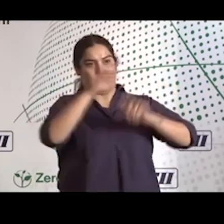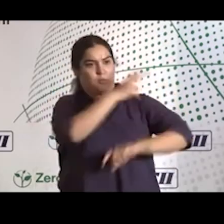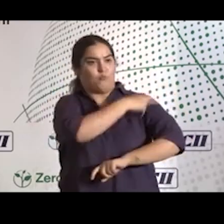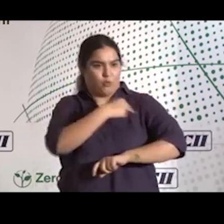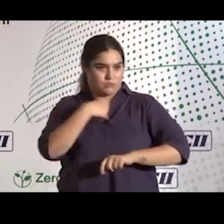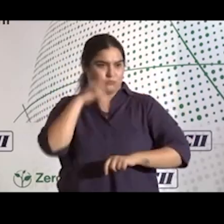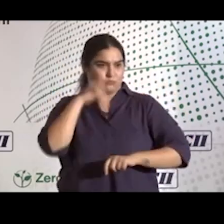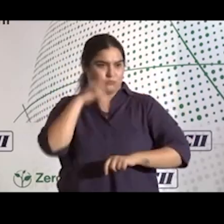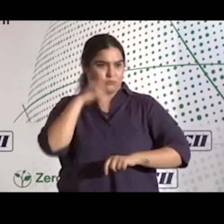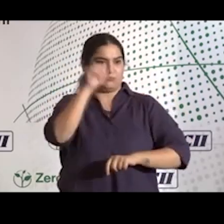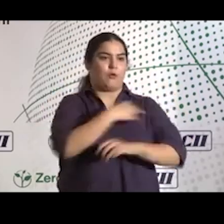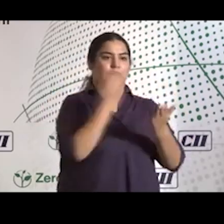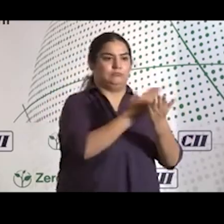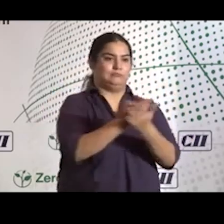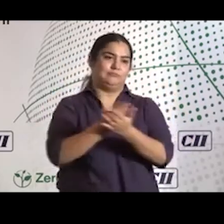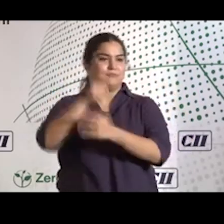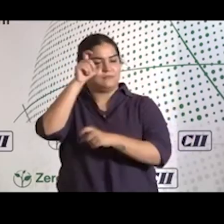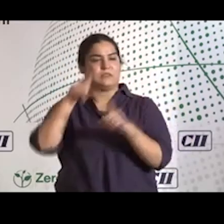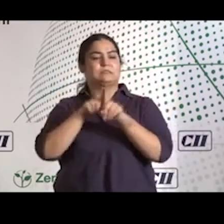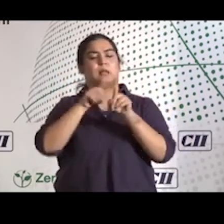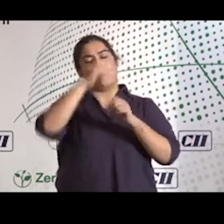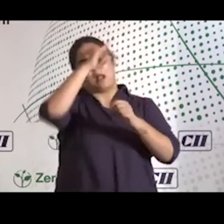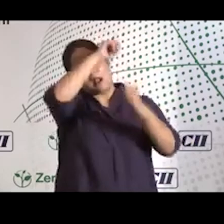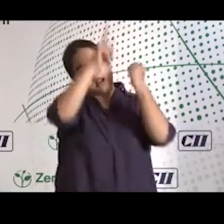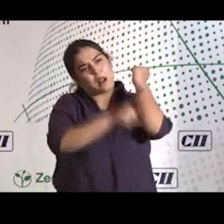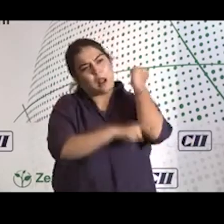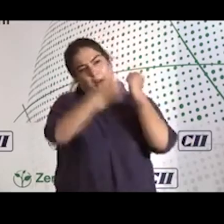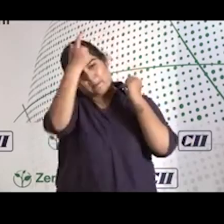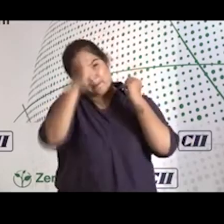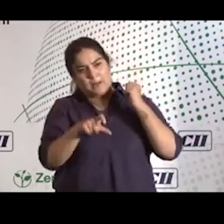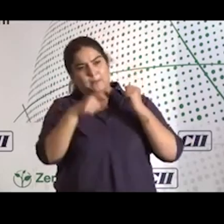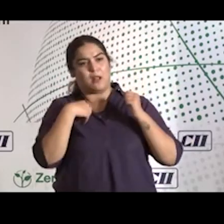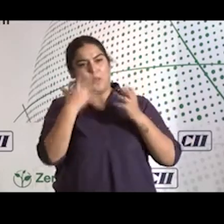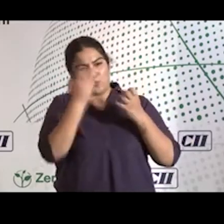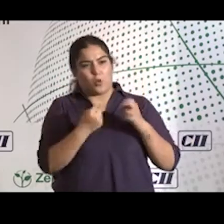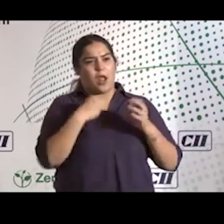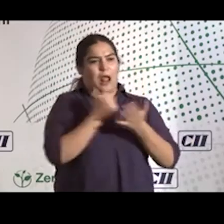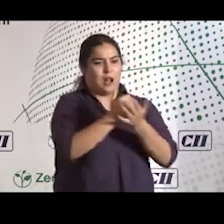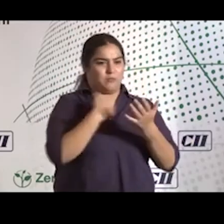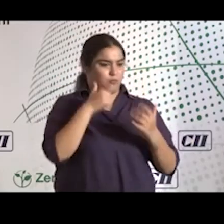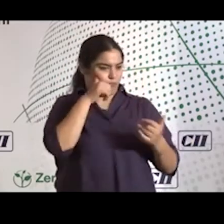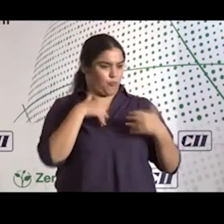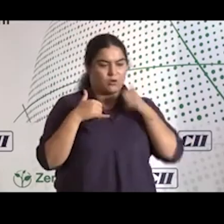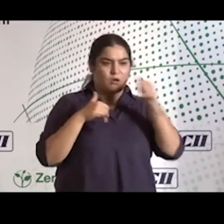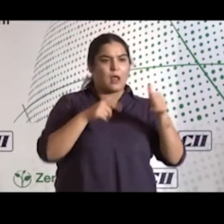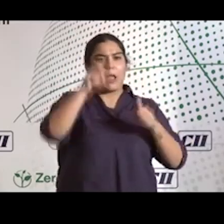So late in the night, somebody needs help. Somebody is awake to answer to you. So that is globalization.